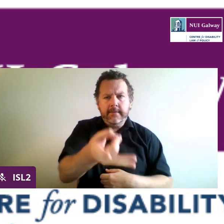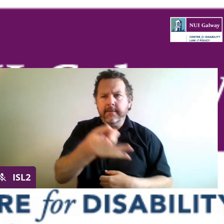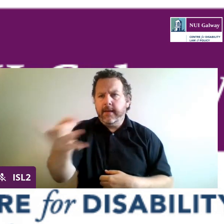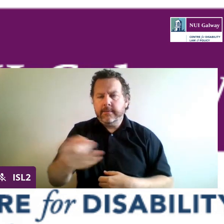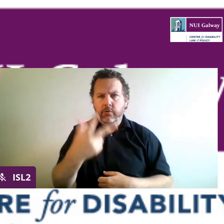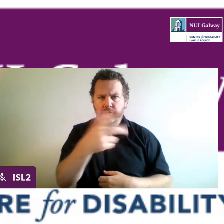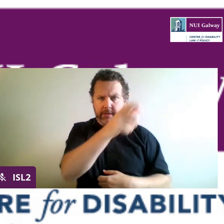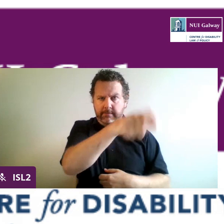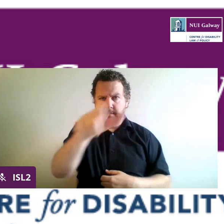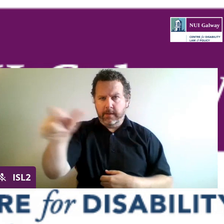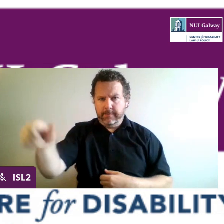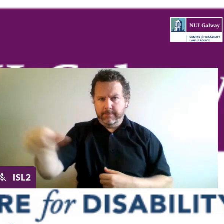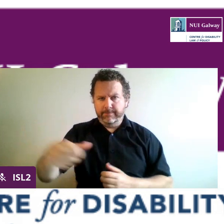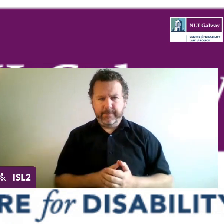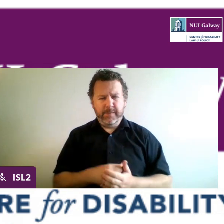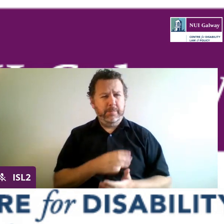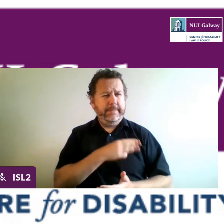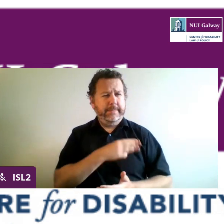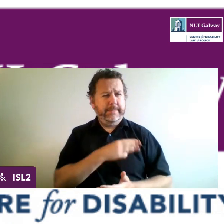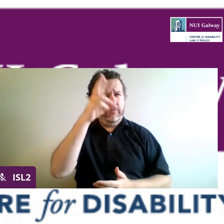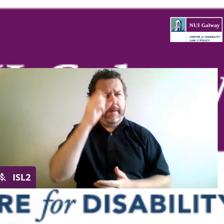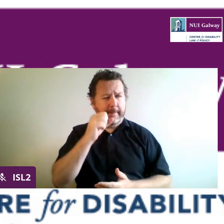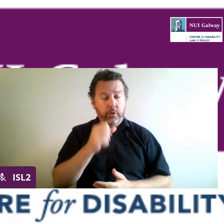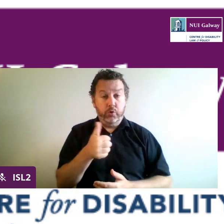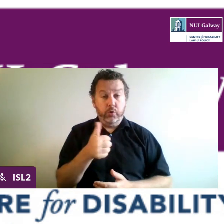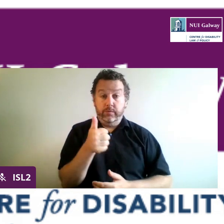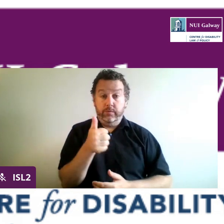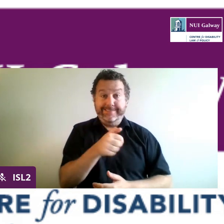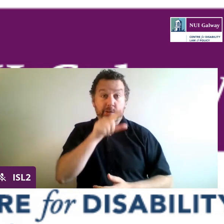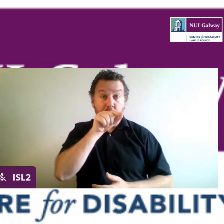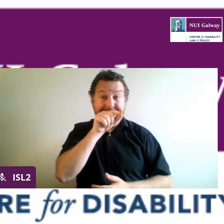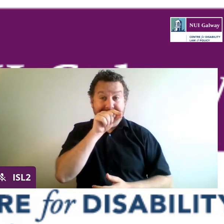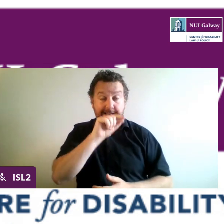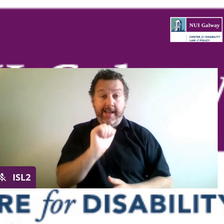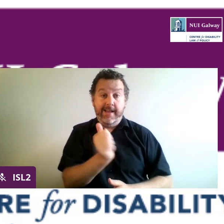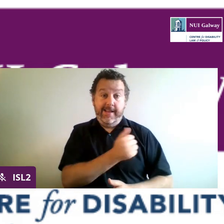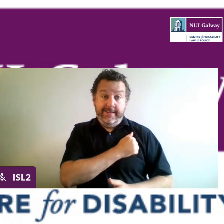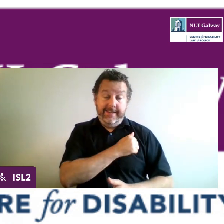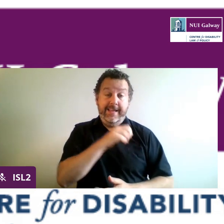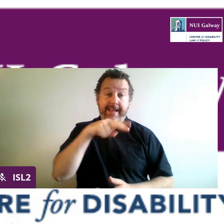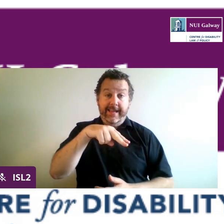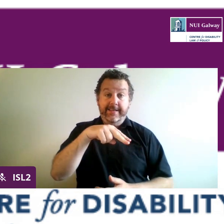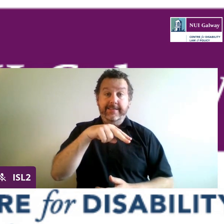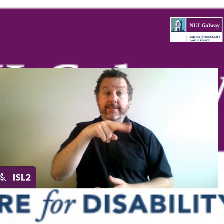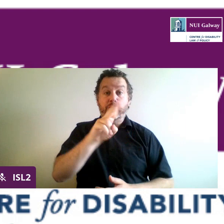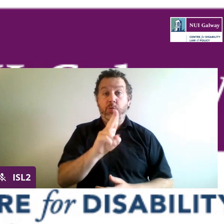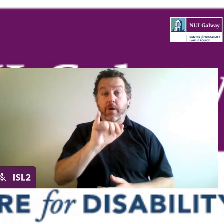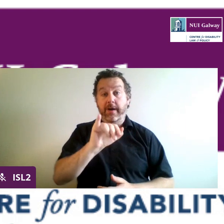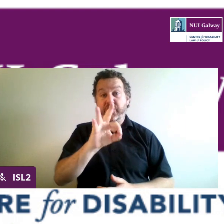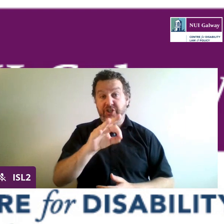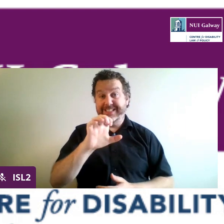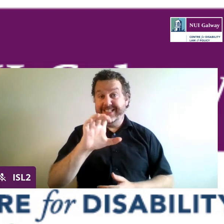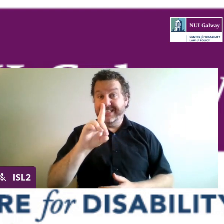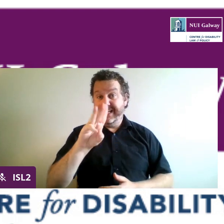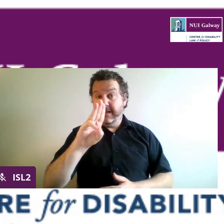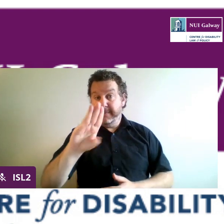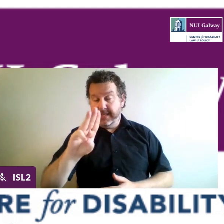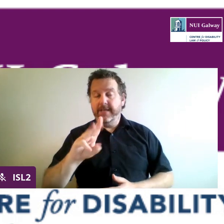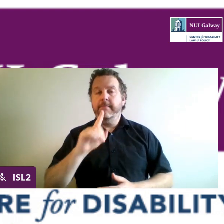I have three questions, I will post into each of the panellists in turn. Please remember to tweet your questions at us